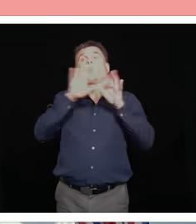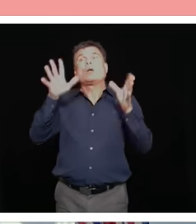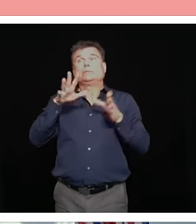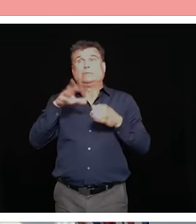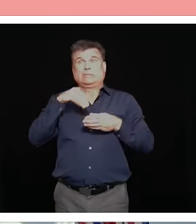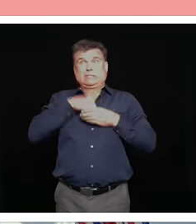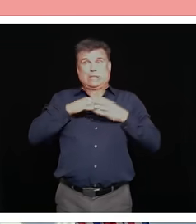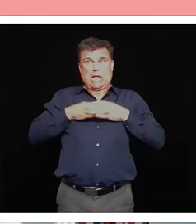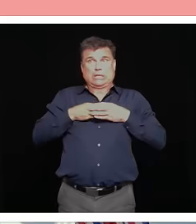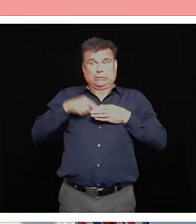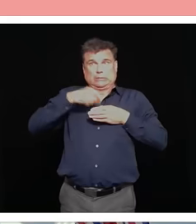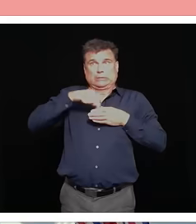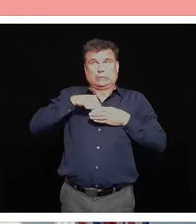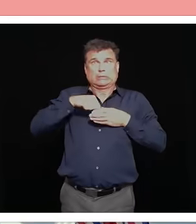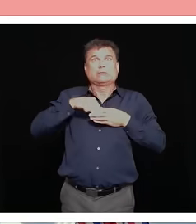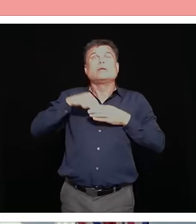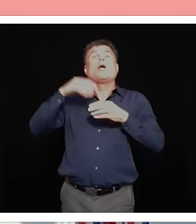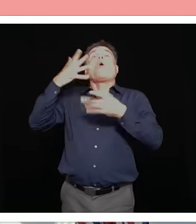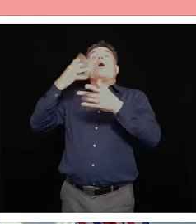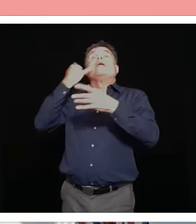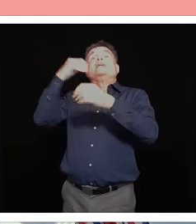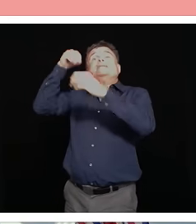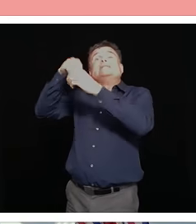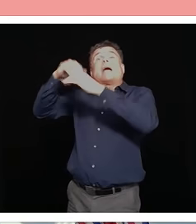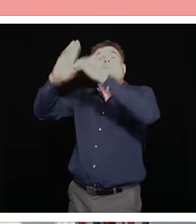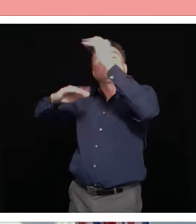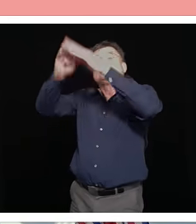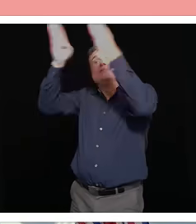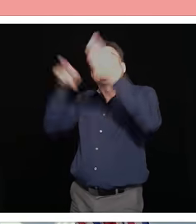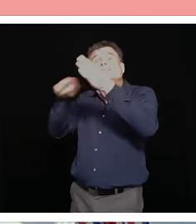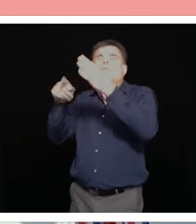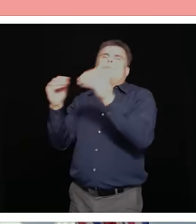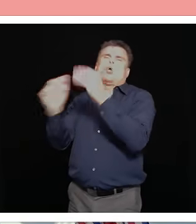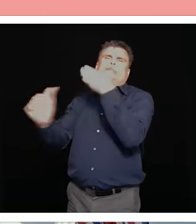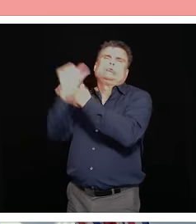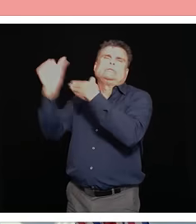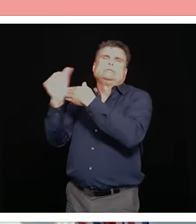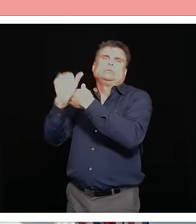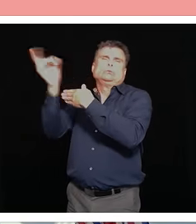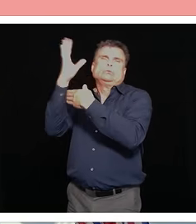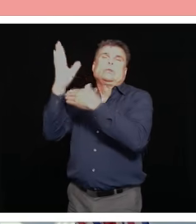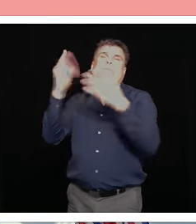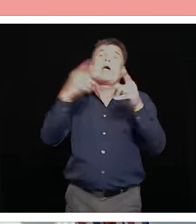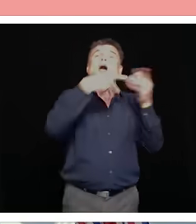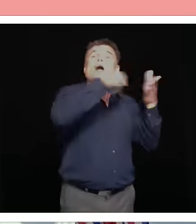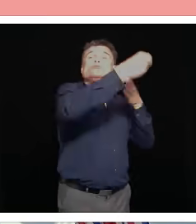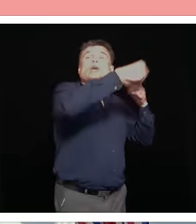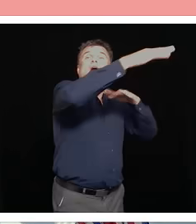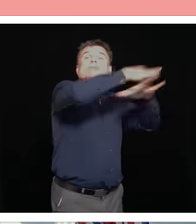taken across the province. It is a movable number and that reflects the